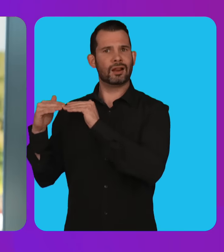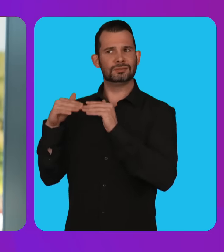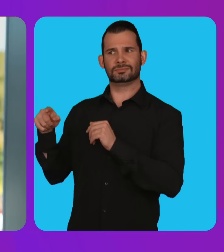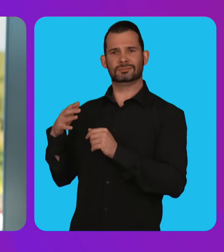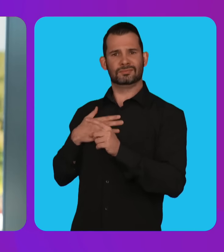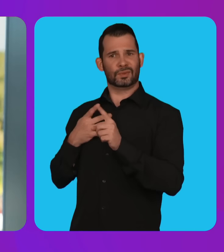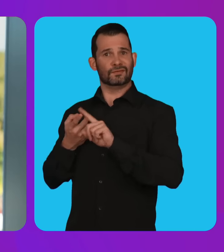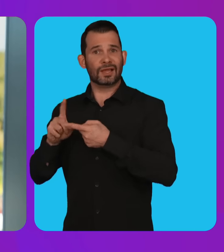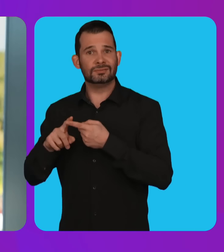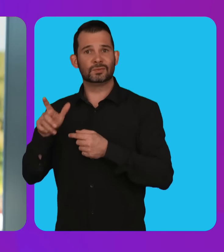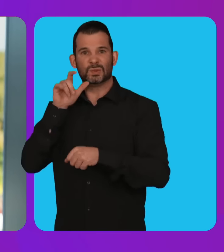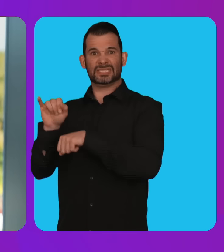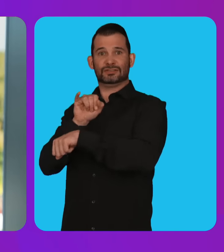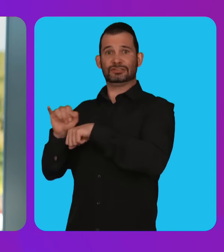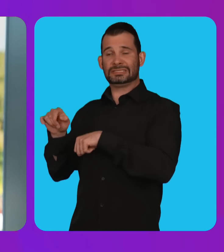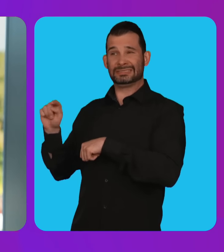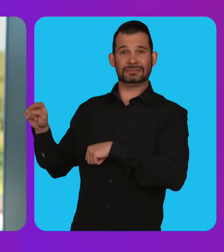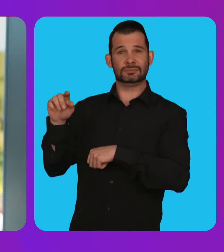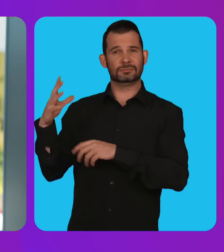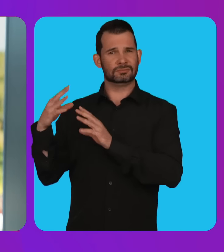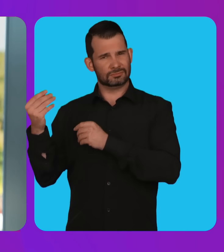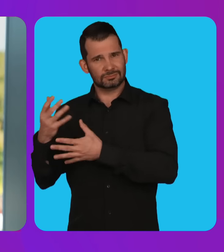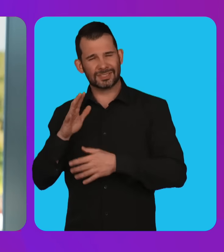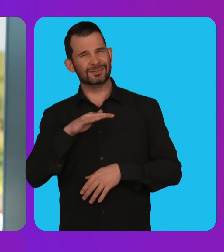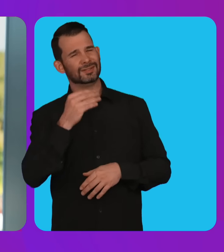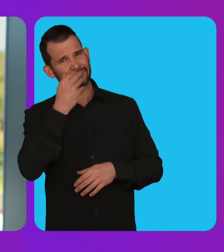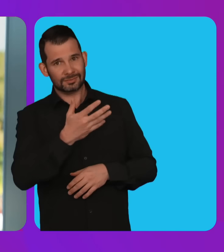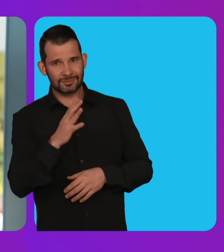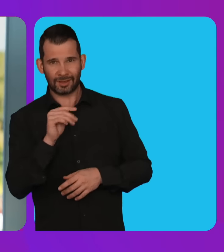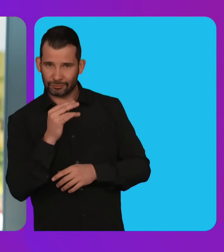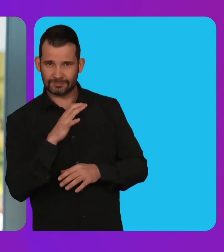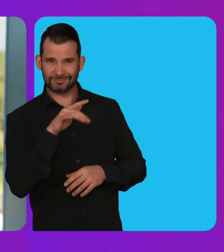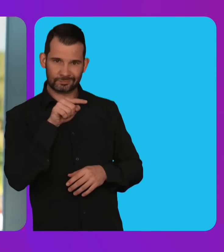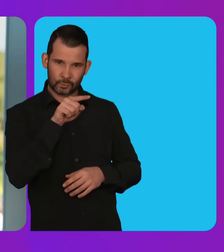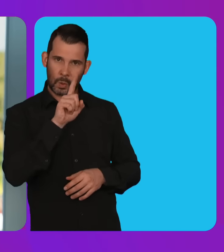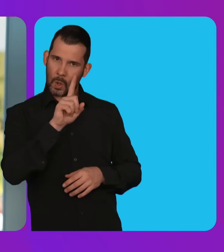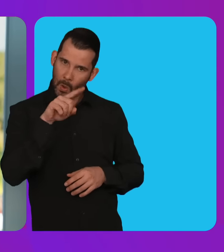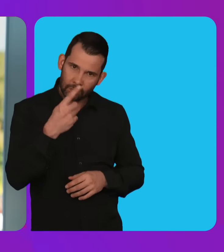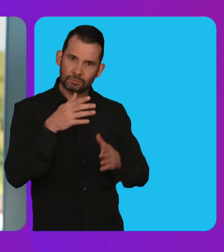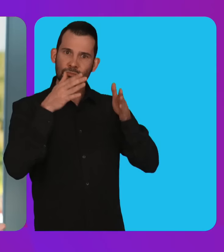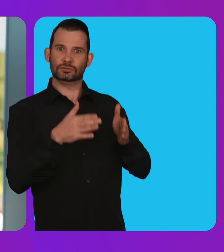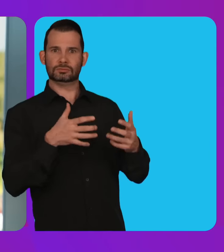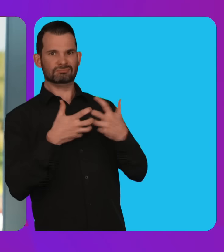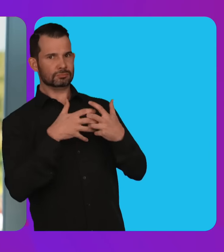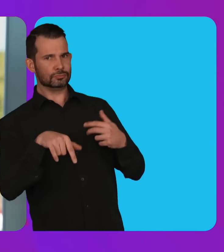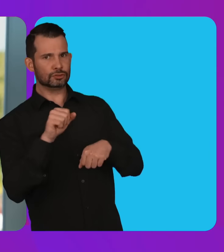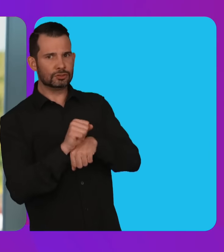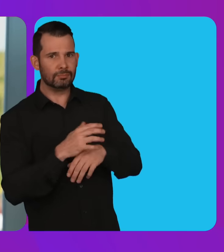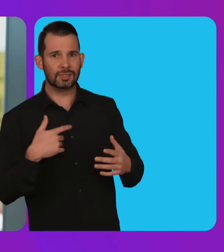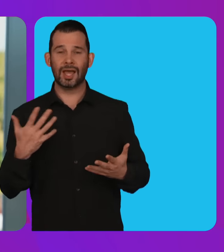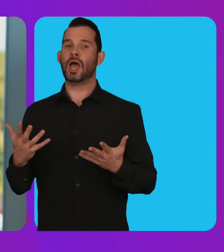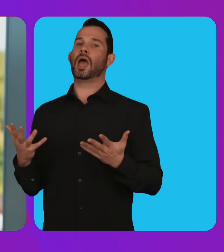in the industry, who said, listen, Catherine, you're the only person for the job.